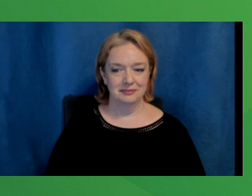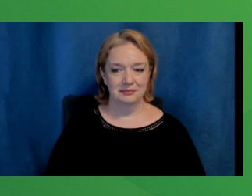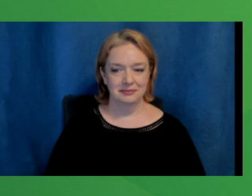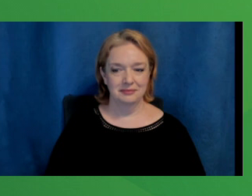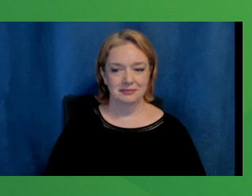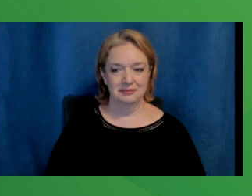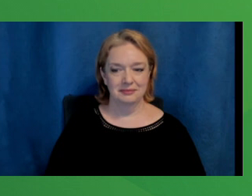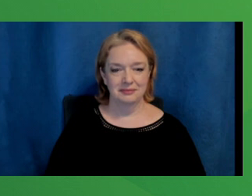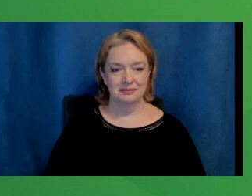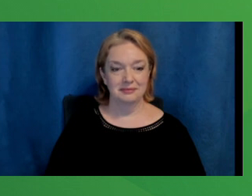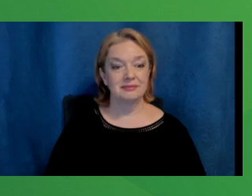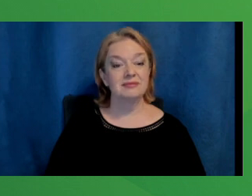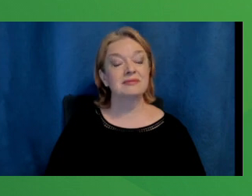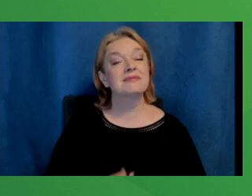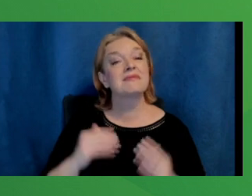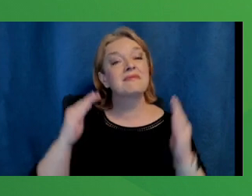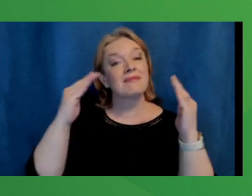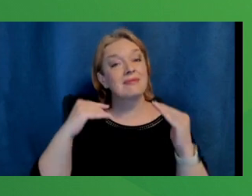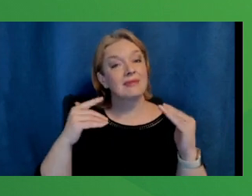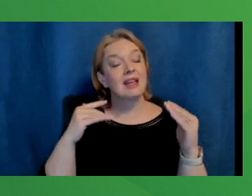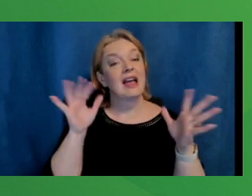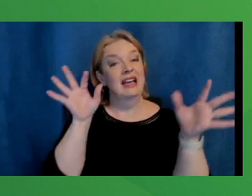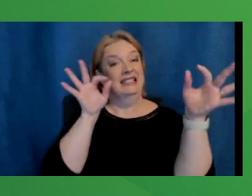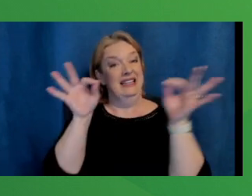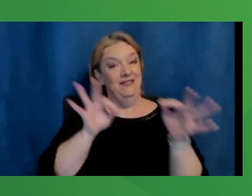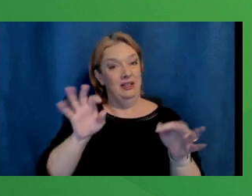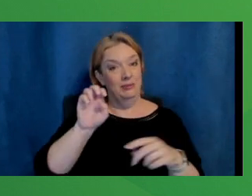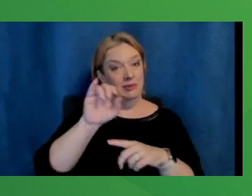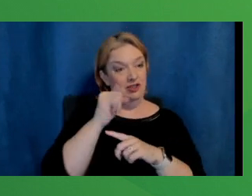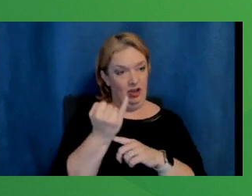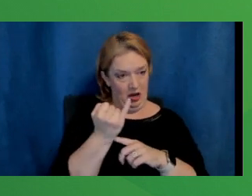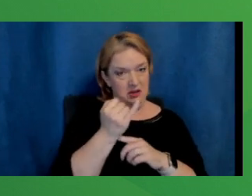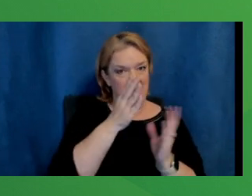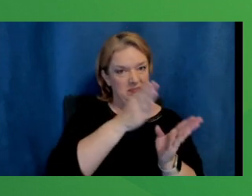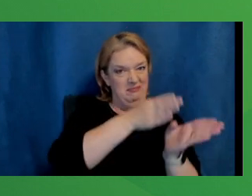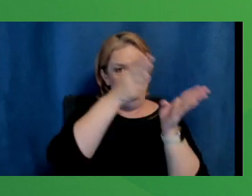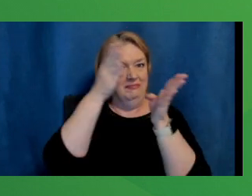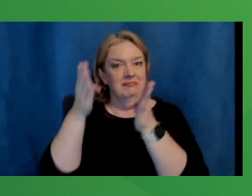After we came up with our definitions for environmental justice, we then had to look at